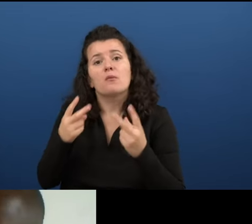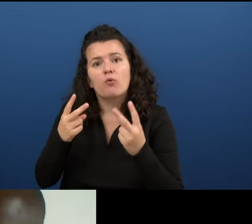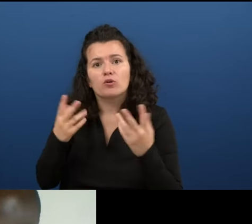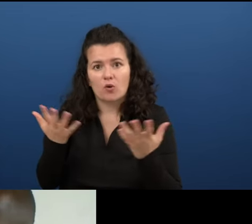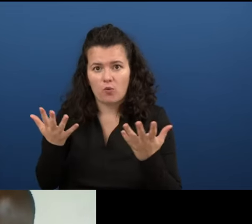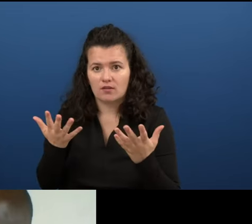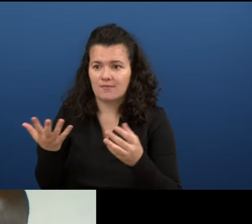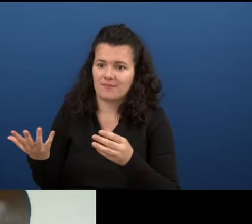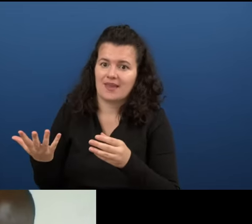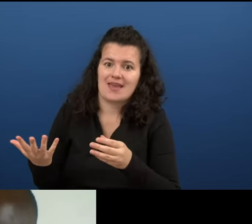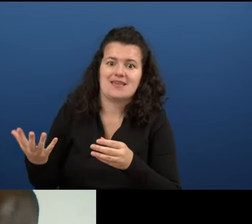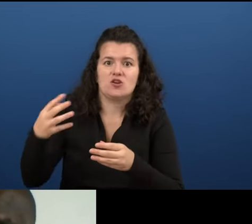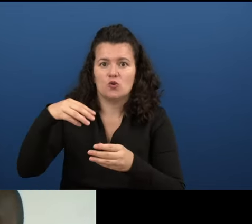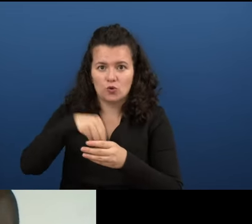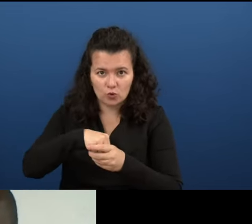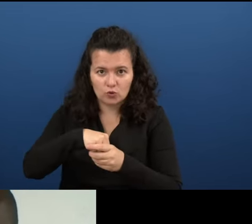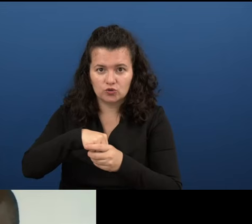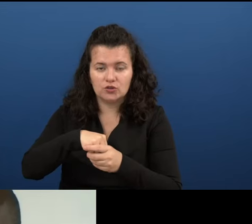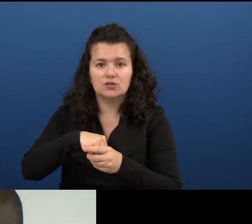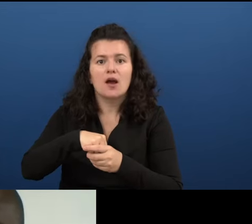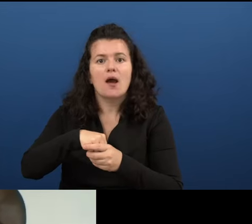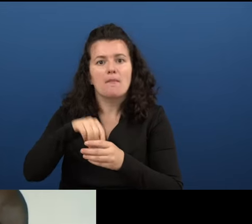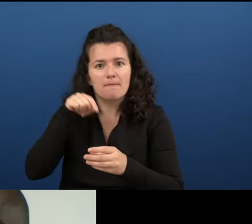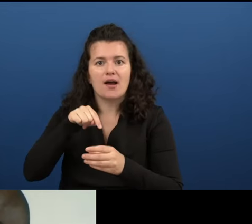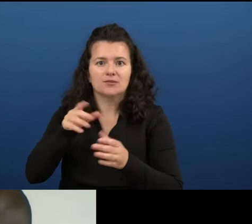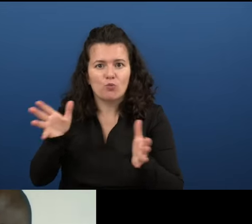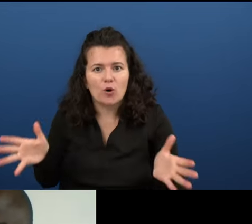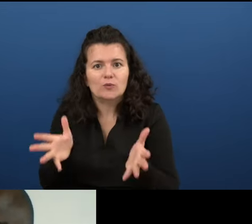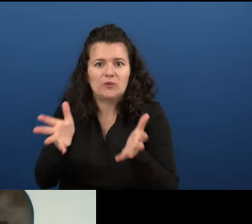inclusion through participation, because I believe that running an organization that